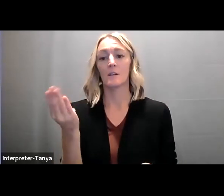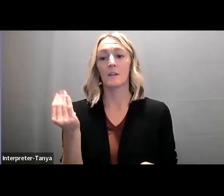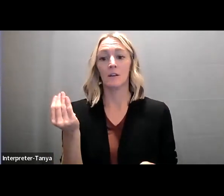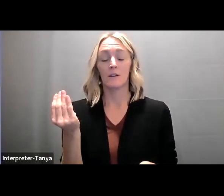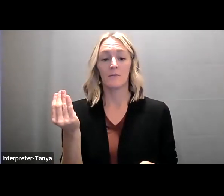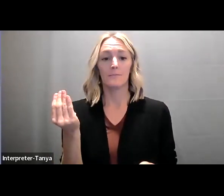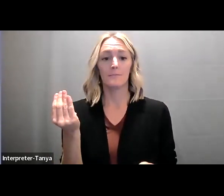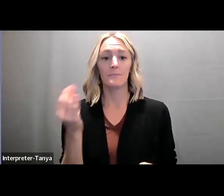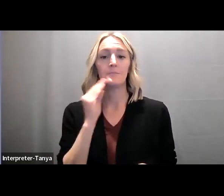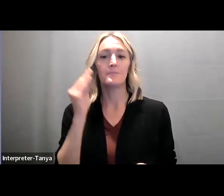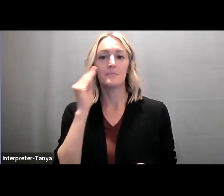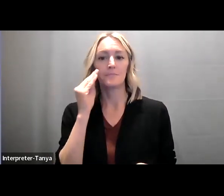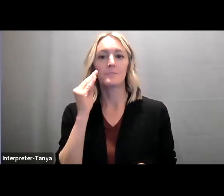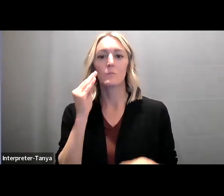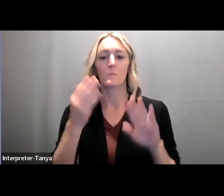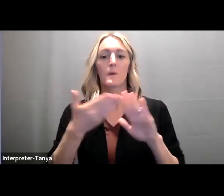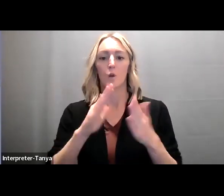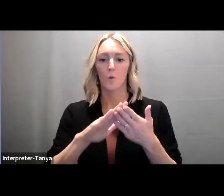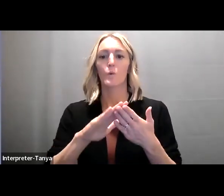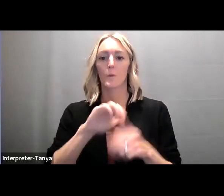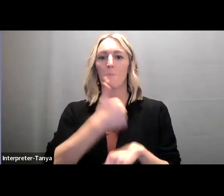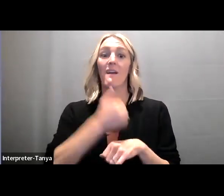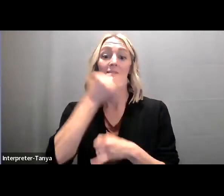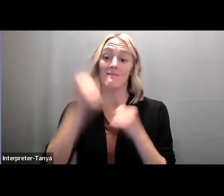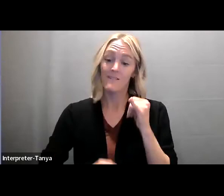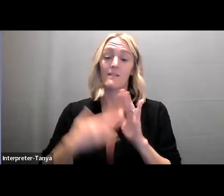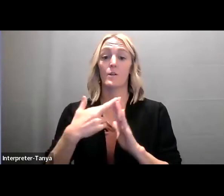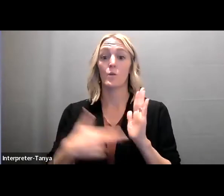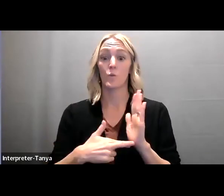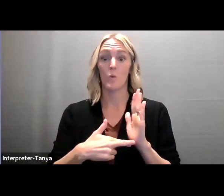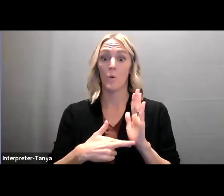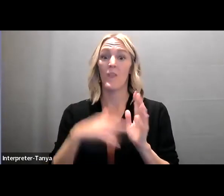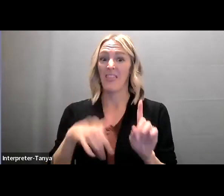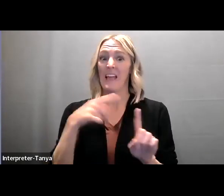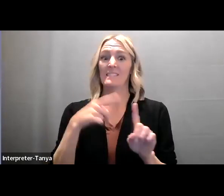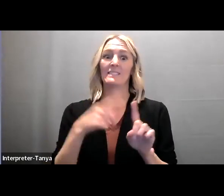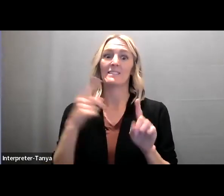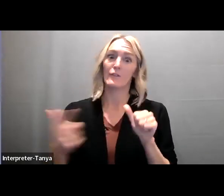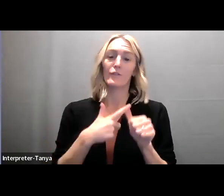and community based final rule was the very first attempt to really define when we say